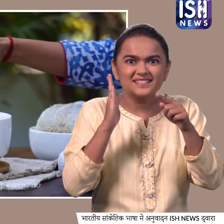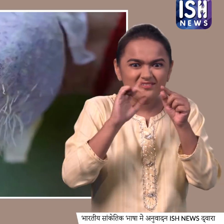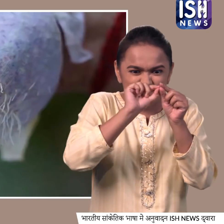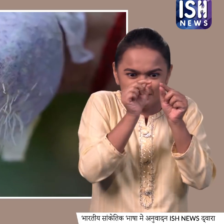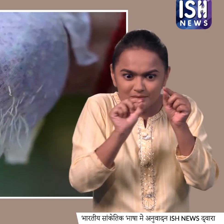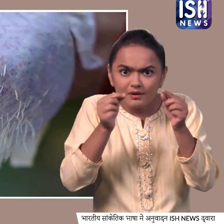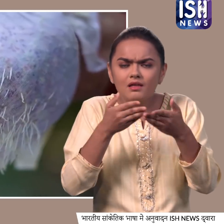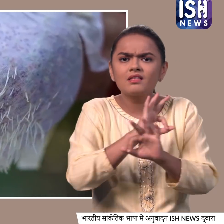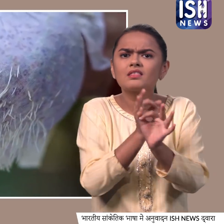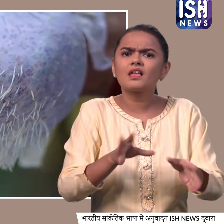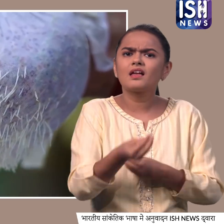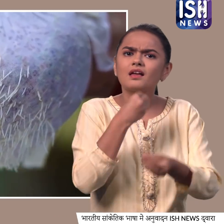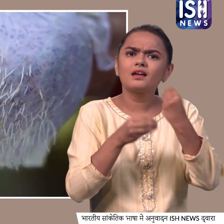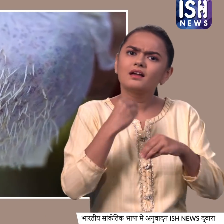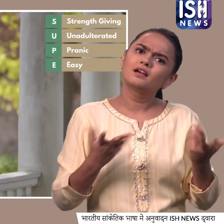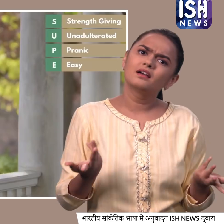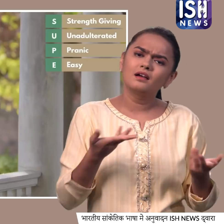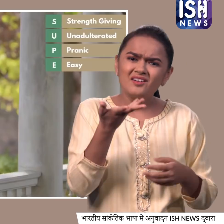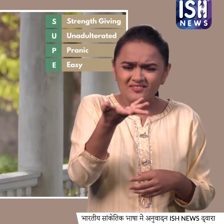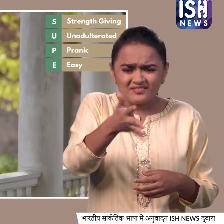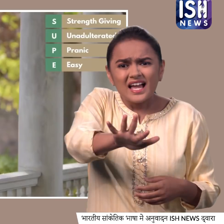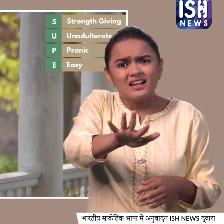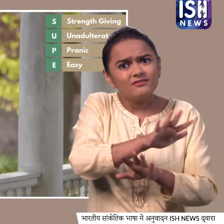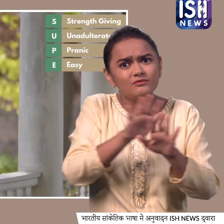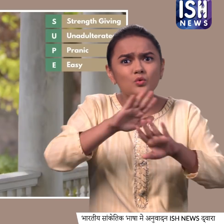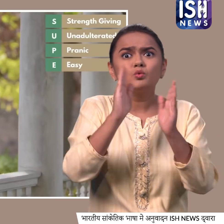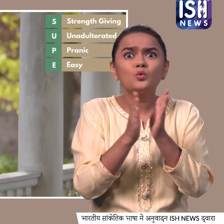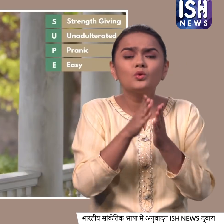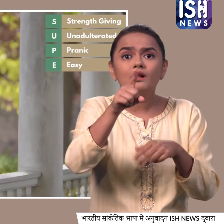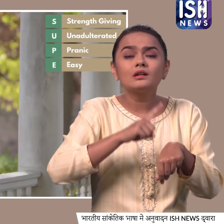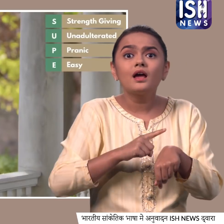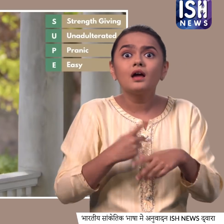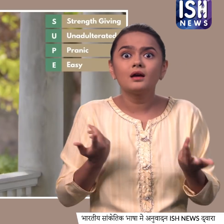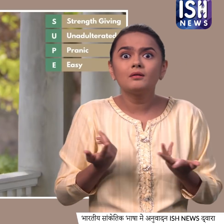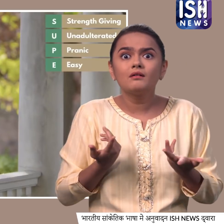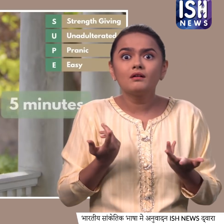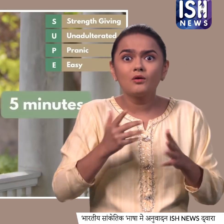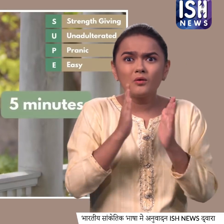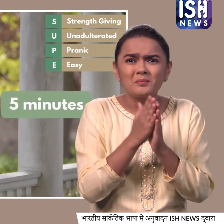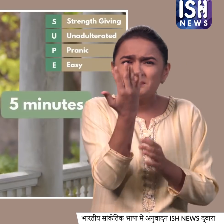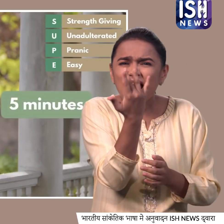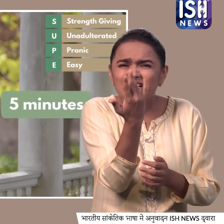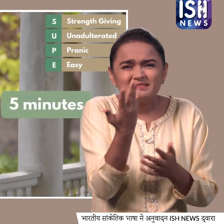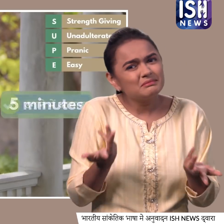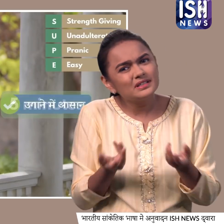and they are ready to be eaten In 5 days, how much time did it take? Just 5 mins